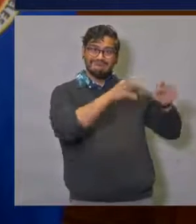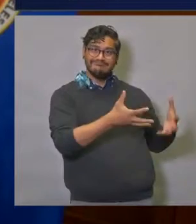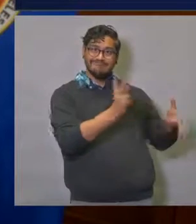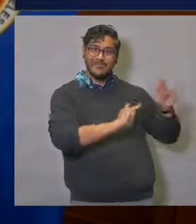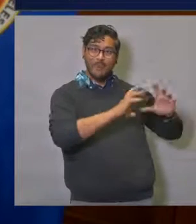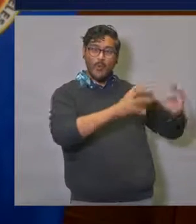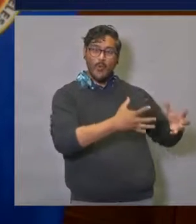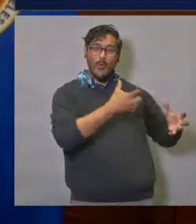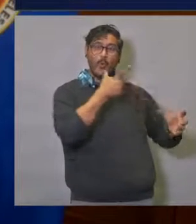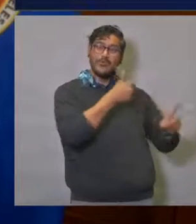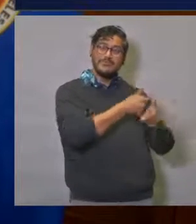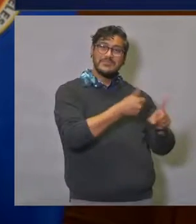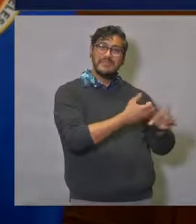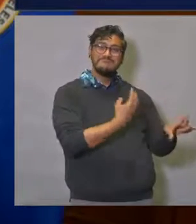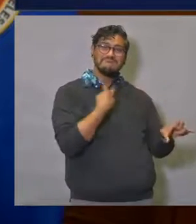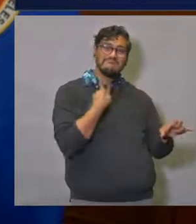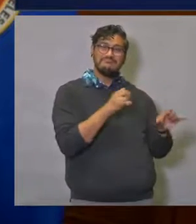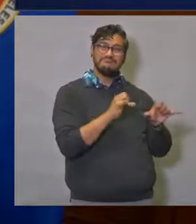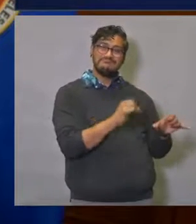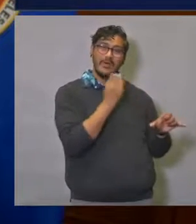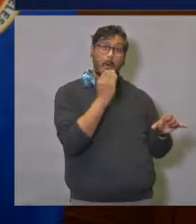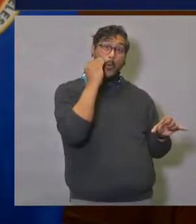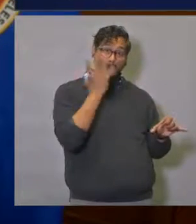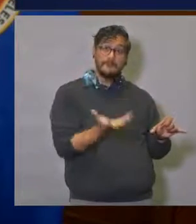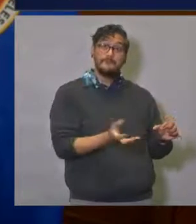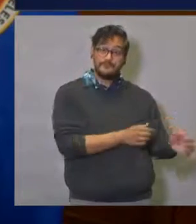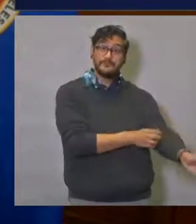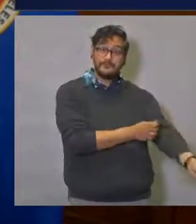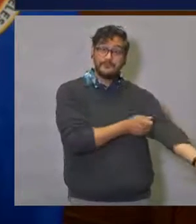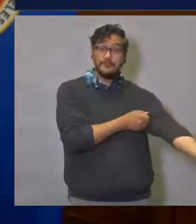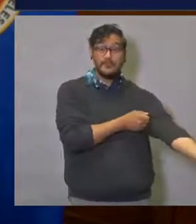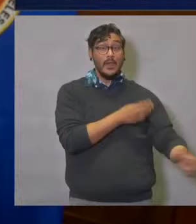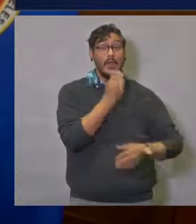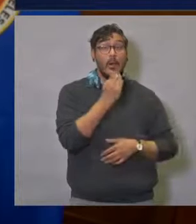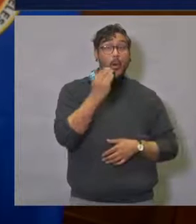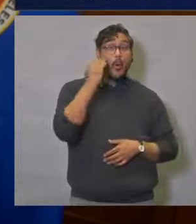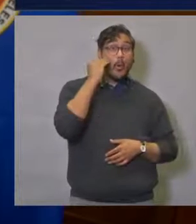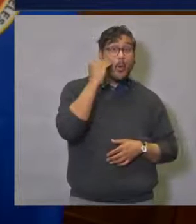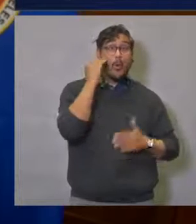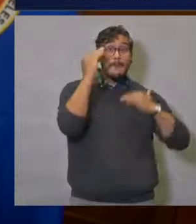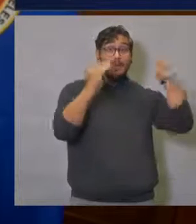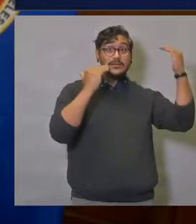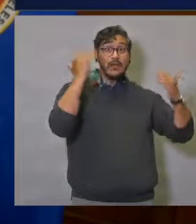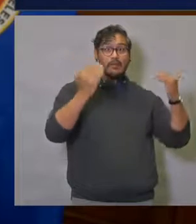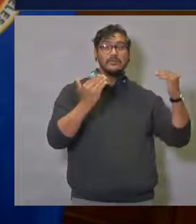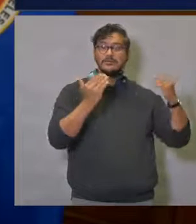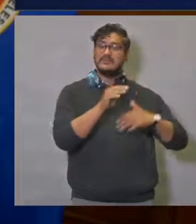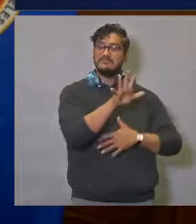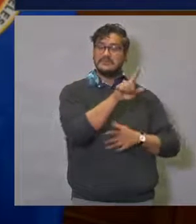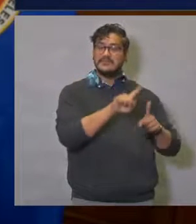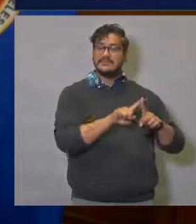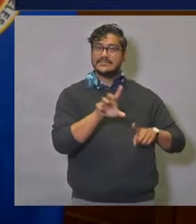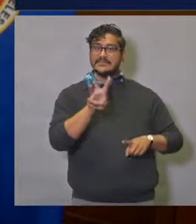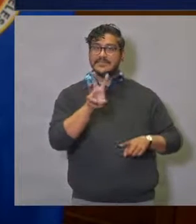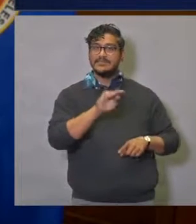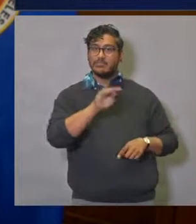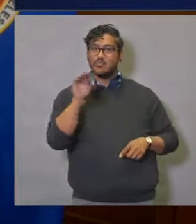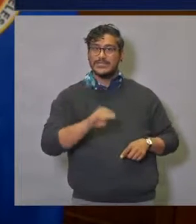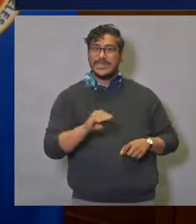THIS POPULATION OF VULNERABLE HOMEBOUND RESIDENTS.